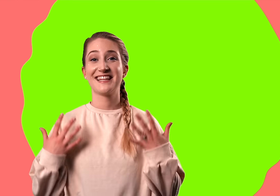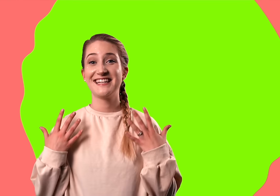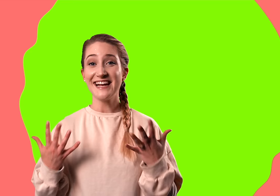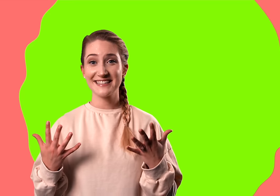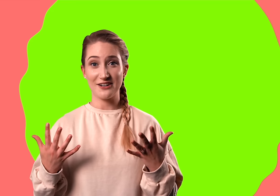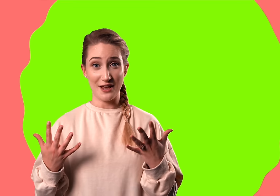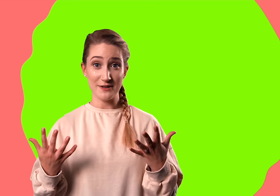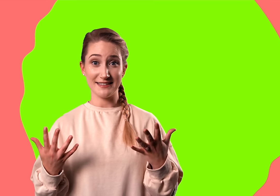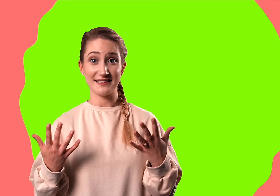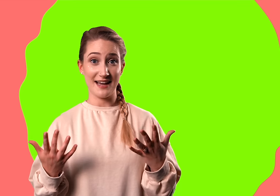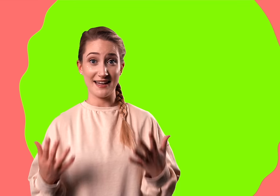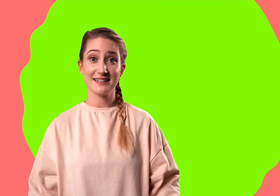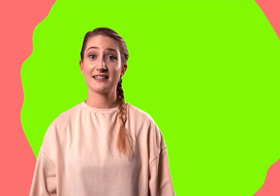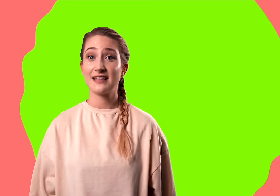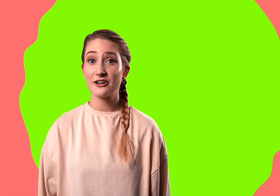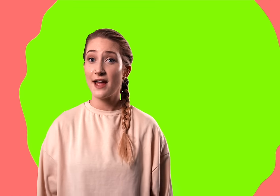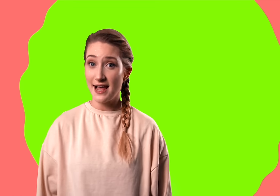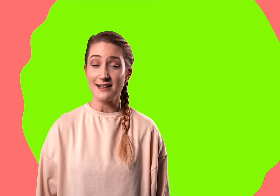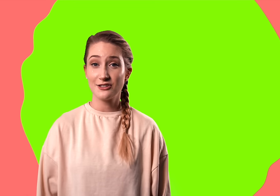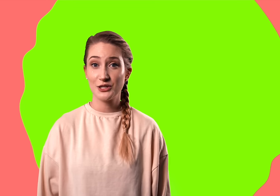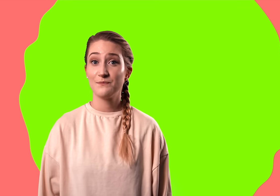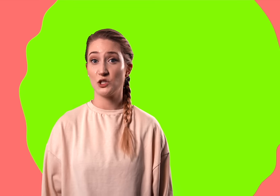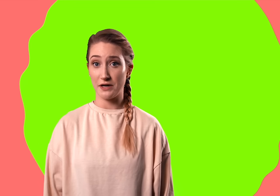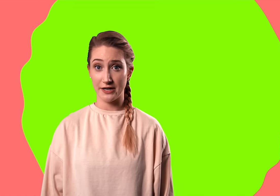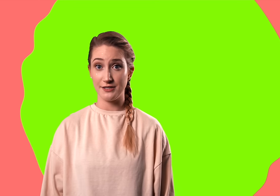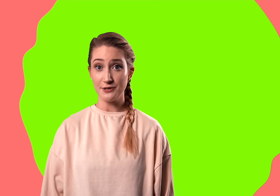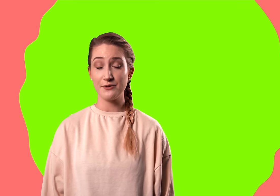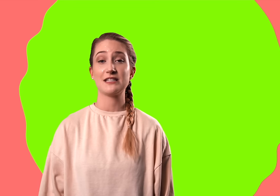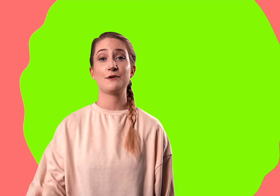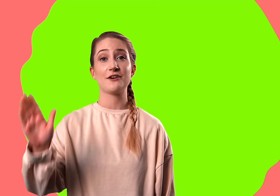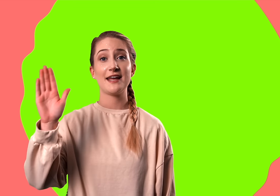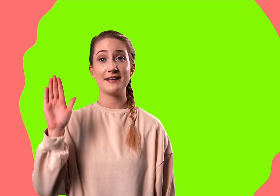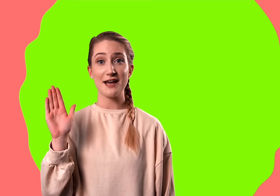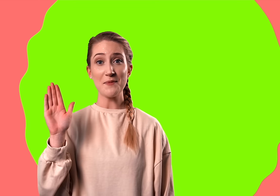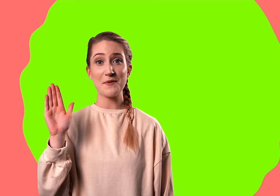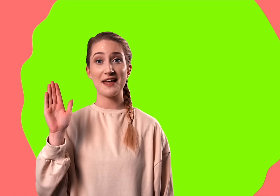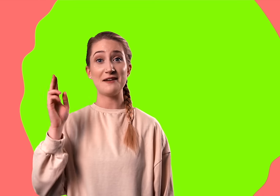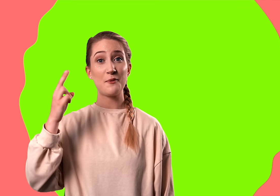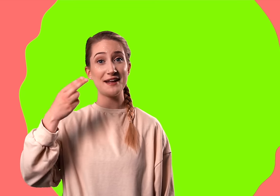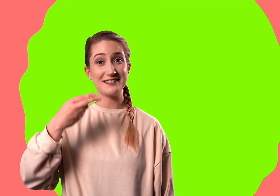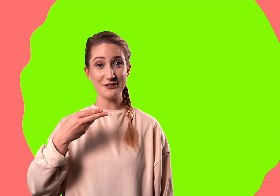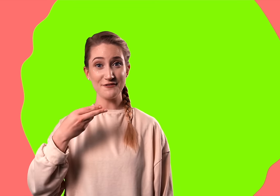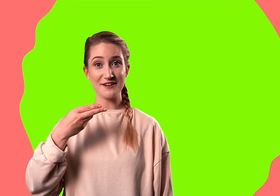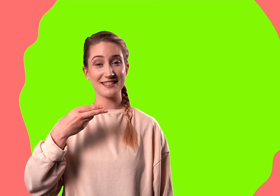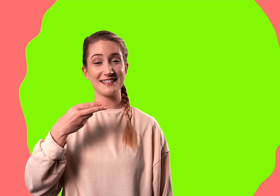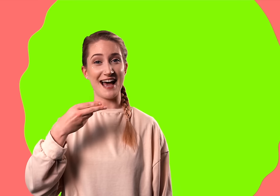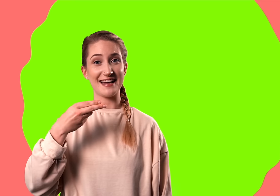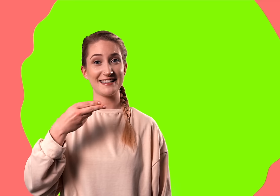The next letter that we get to sign is the letter H. So what you're going to do is put your hand up and point two fingers to the side.